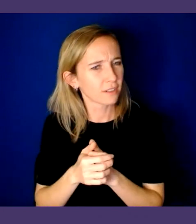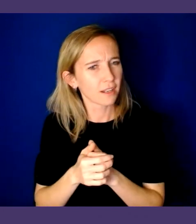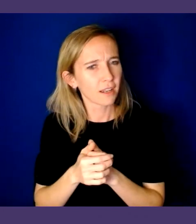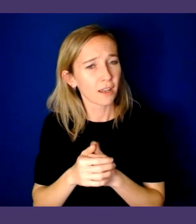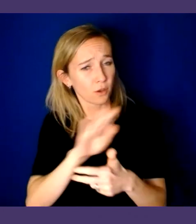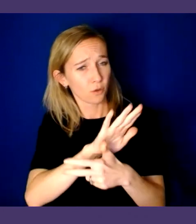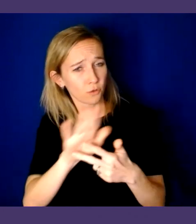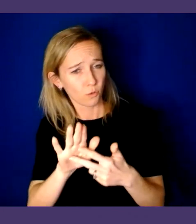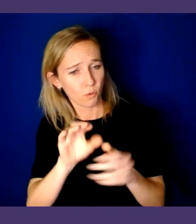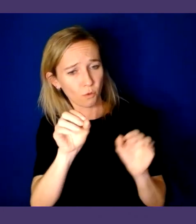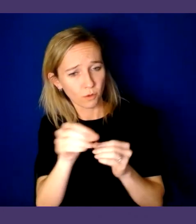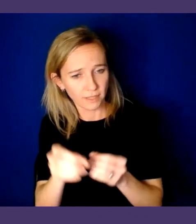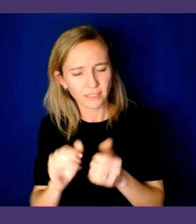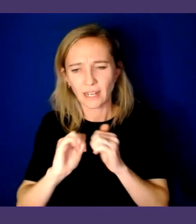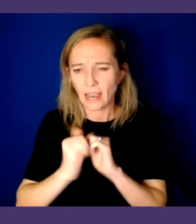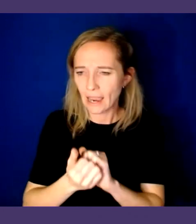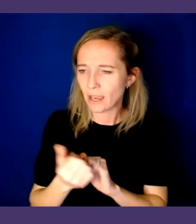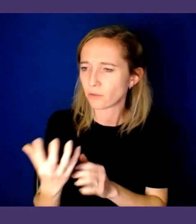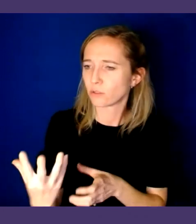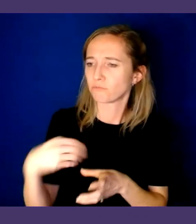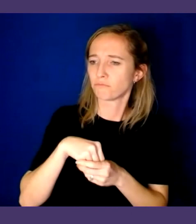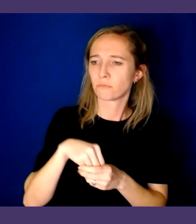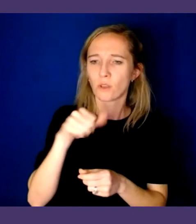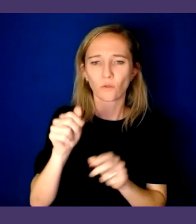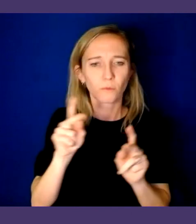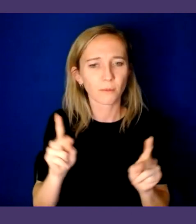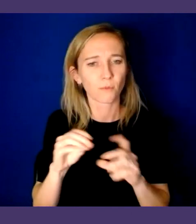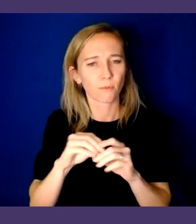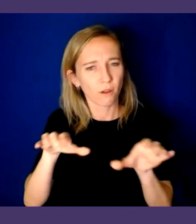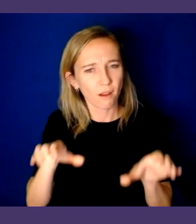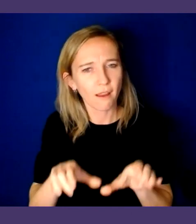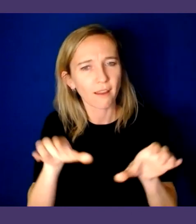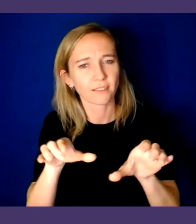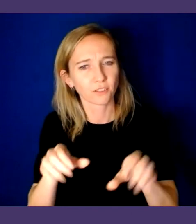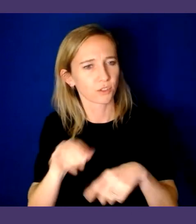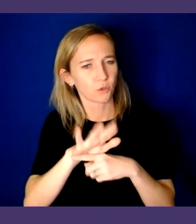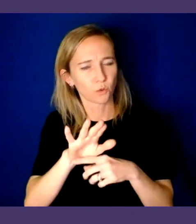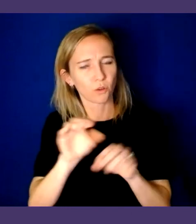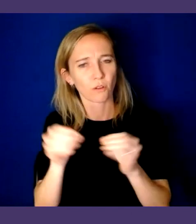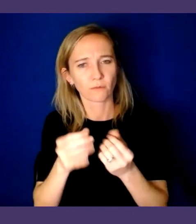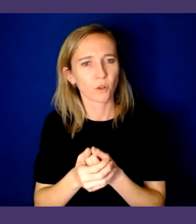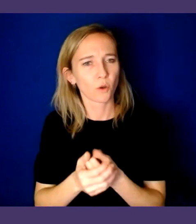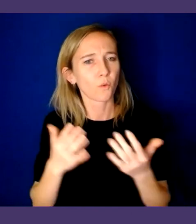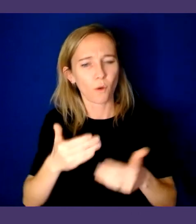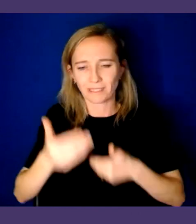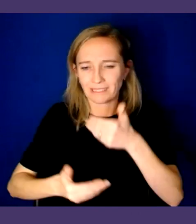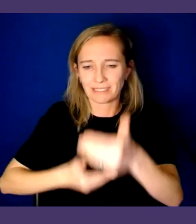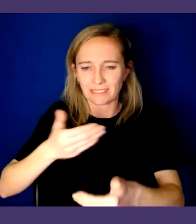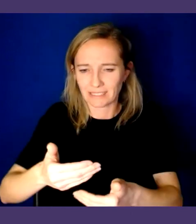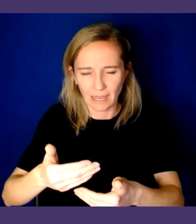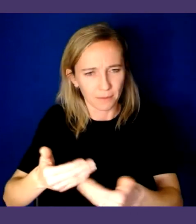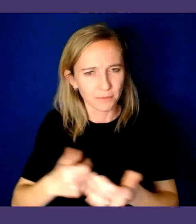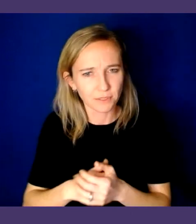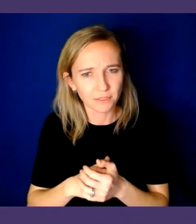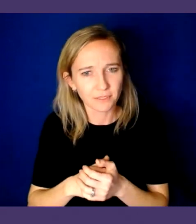What actionable steps or initiatives do you recommend as a call to action? Why don't you take this question first, Shawn?